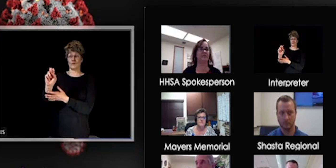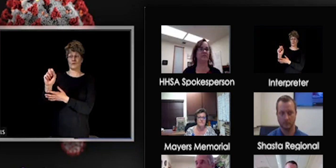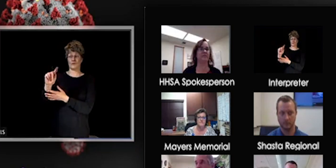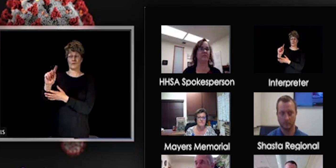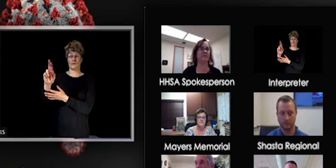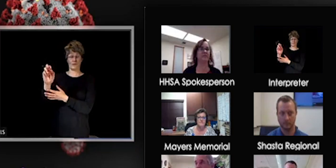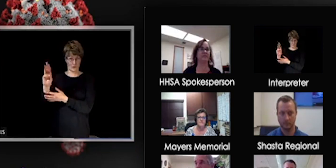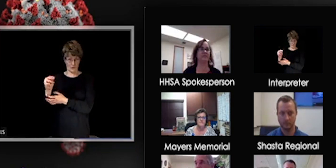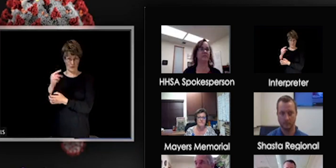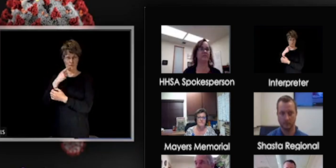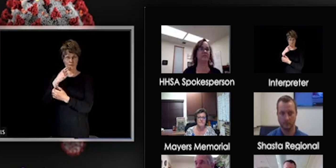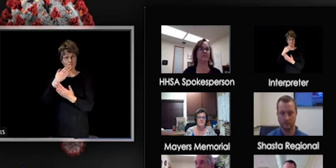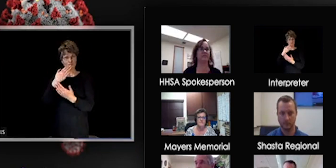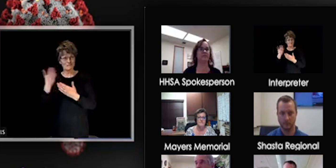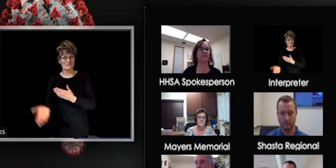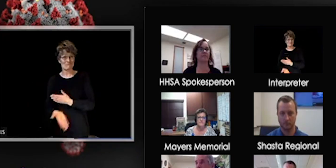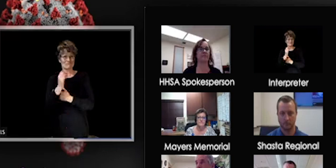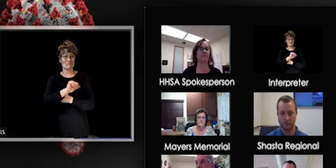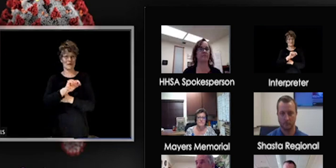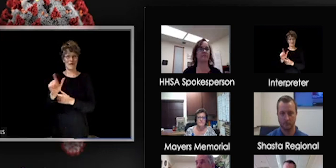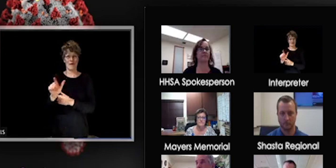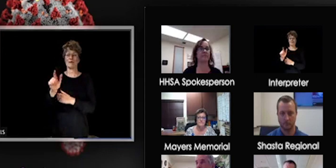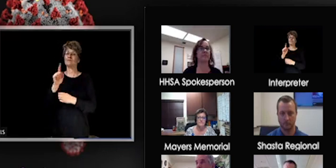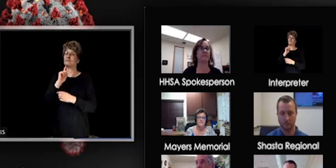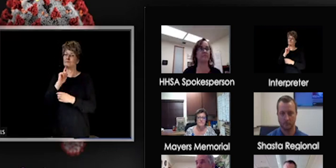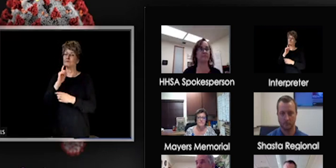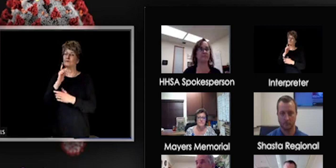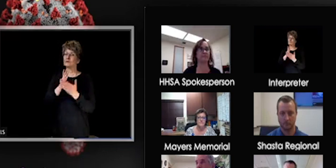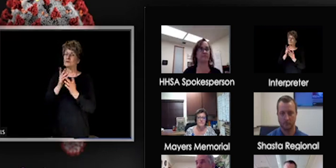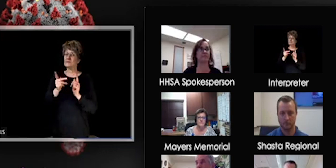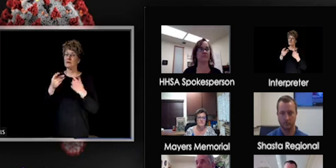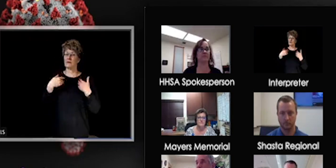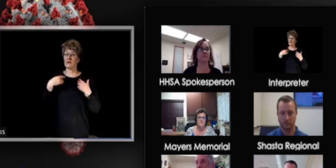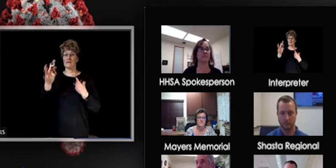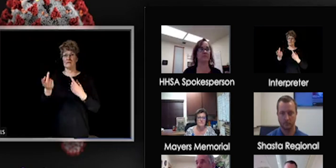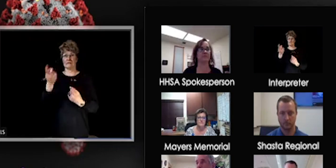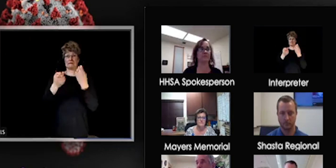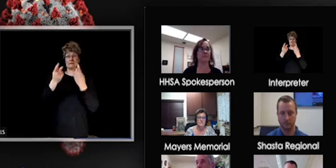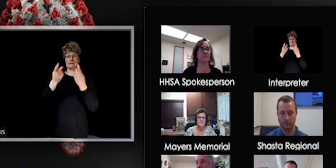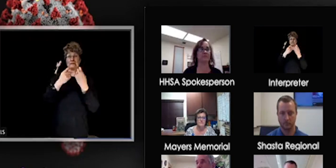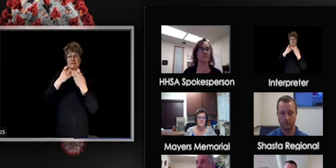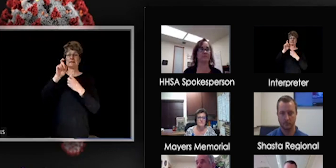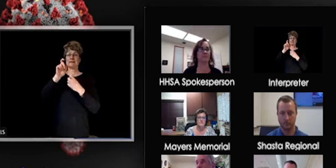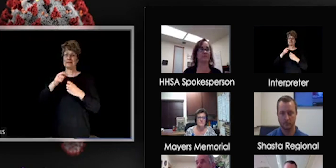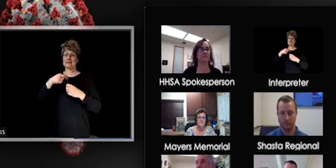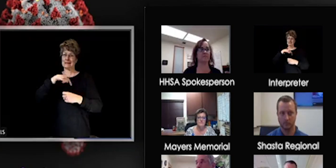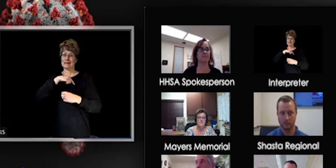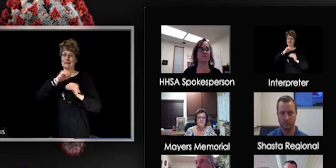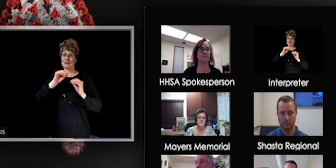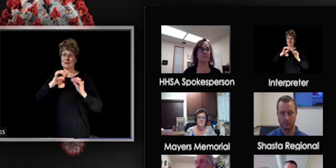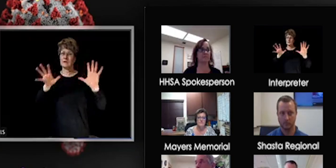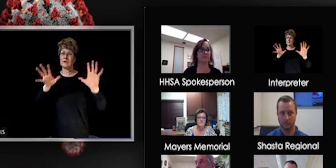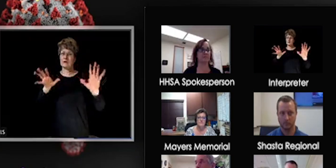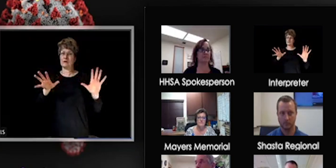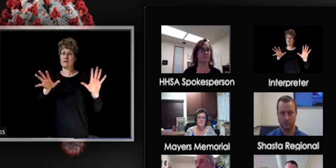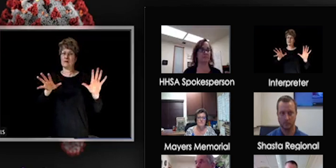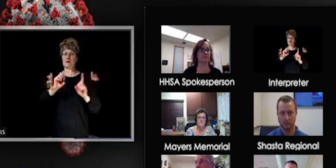to be questions and need for some clarification, but I did just want to mention some new guidance